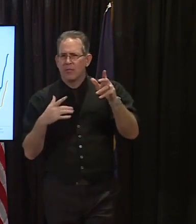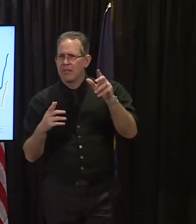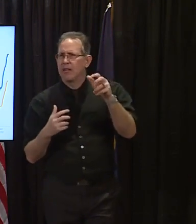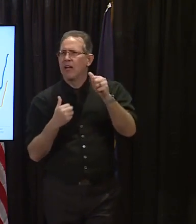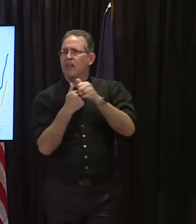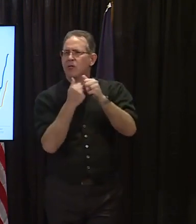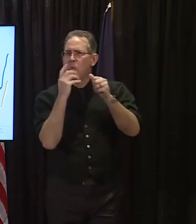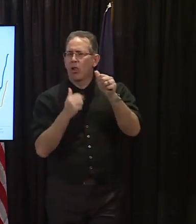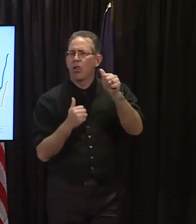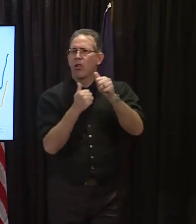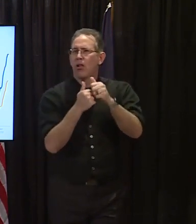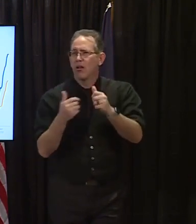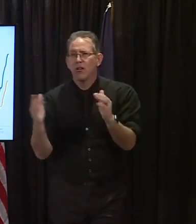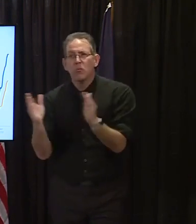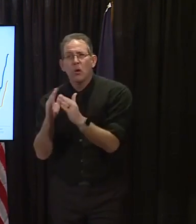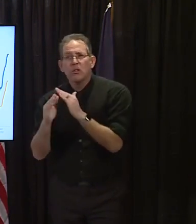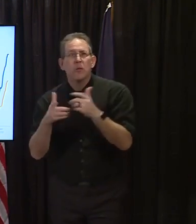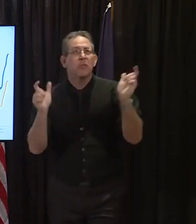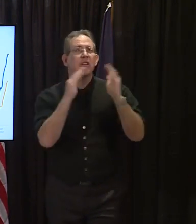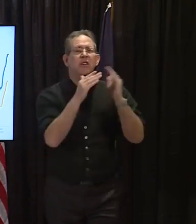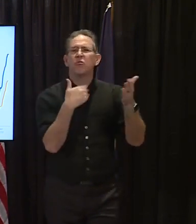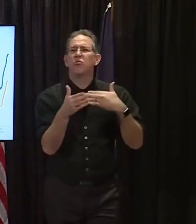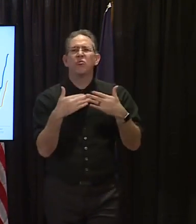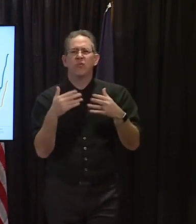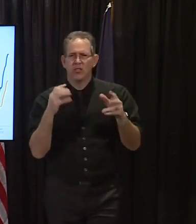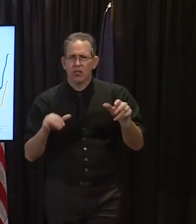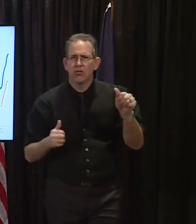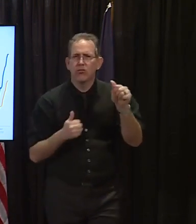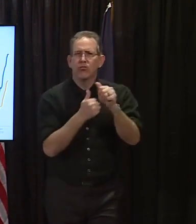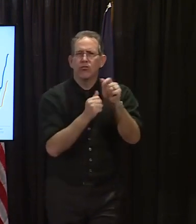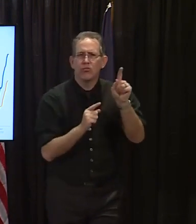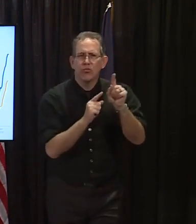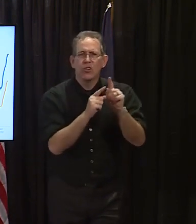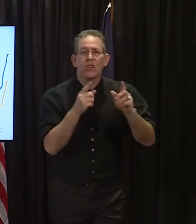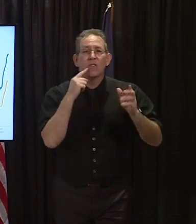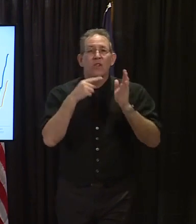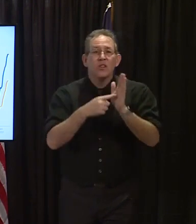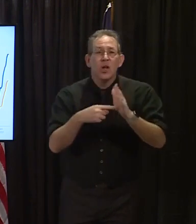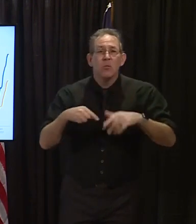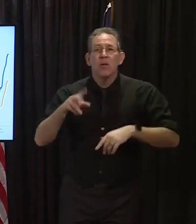Vermont to continue to experience more significant case growth as omicron